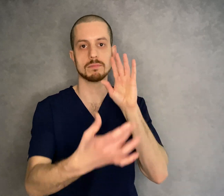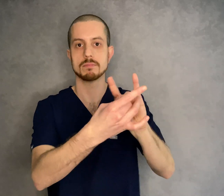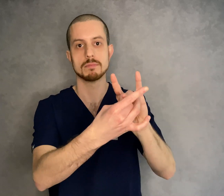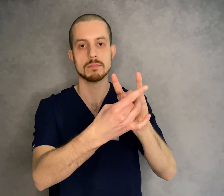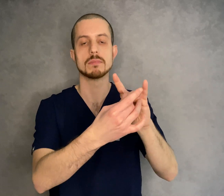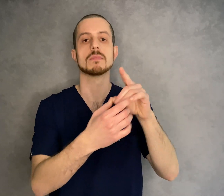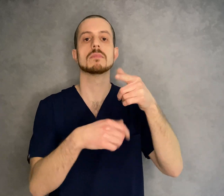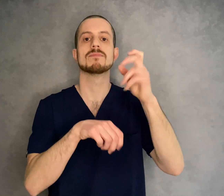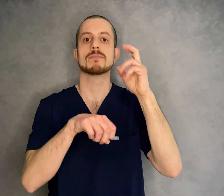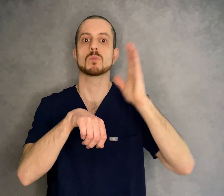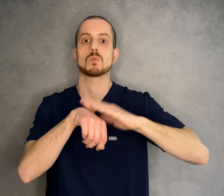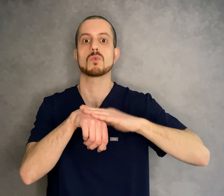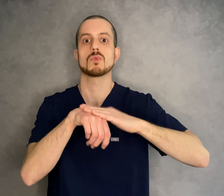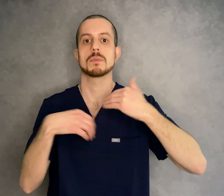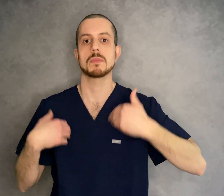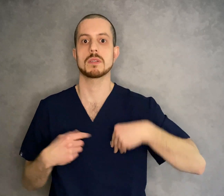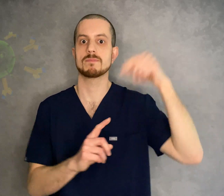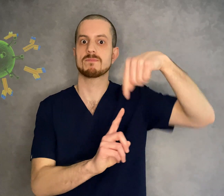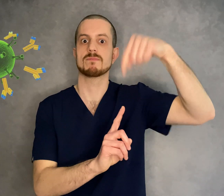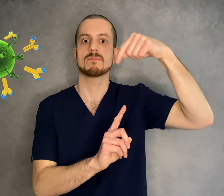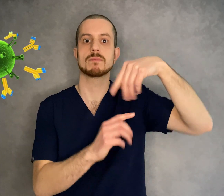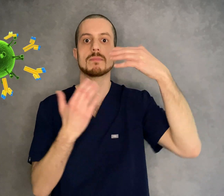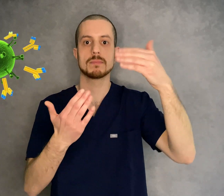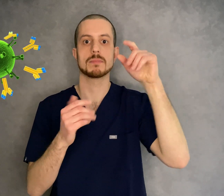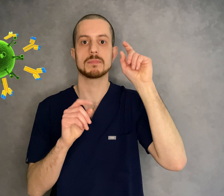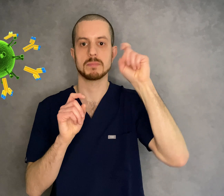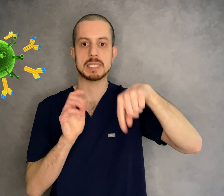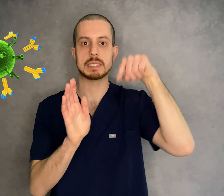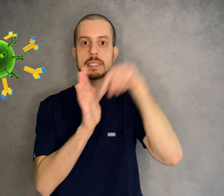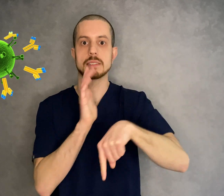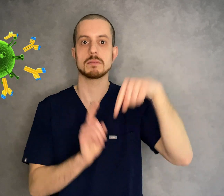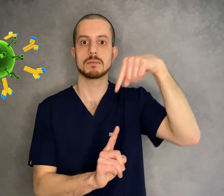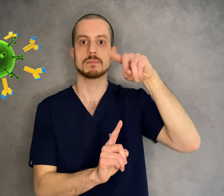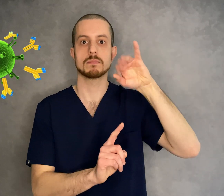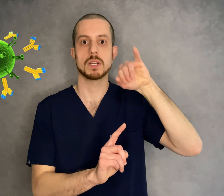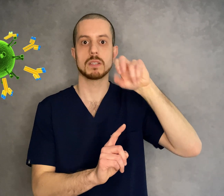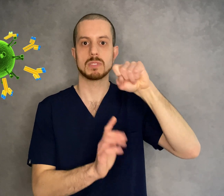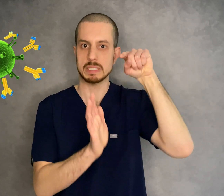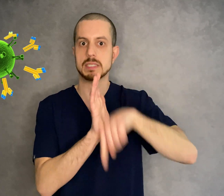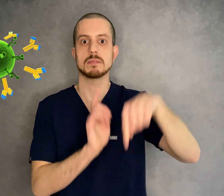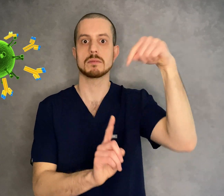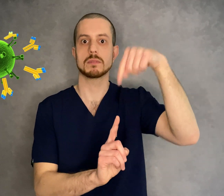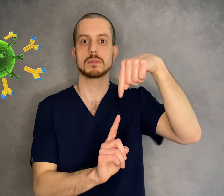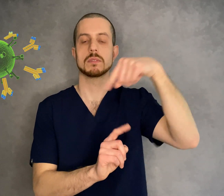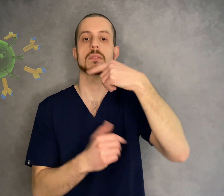and bind to it. It warns the body that there is a virus here that needs to be destroyed.